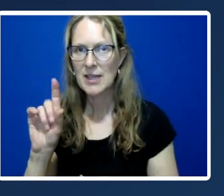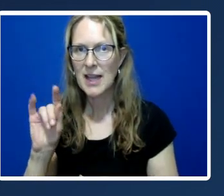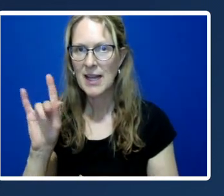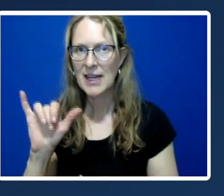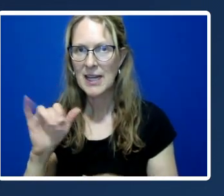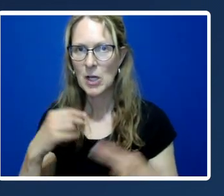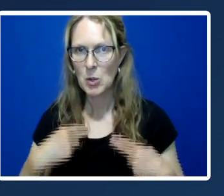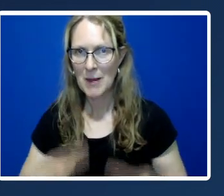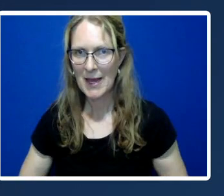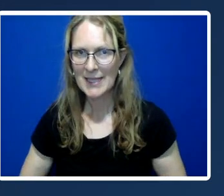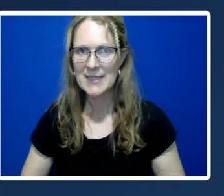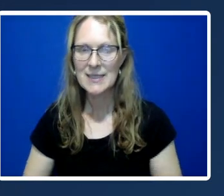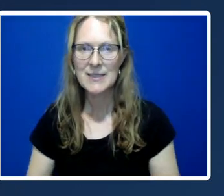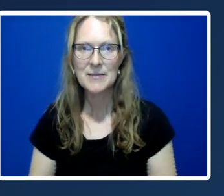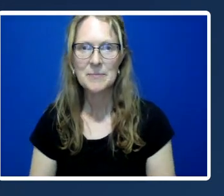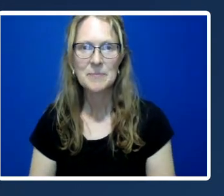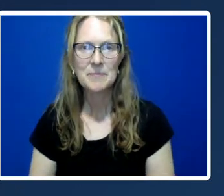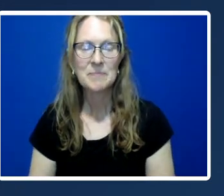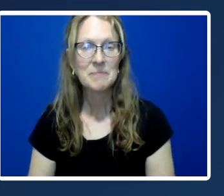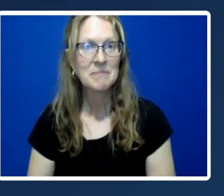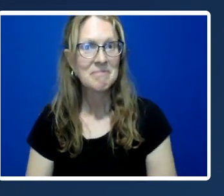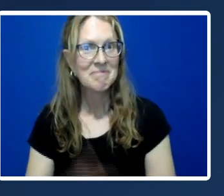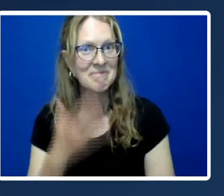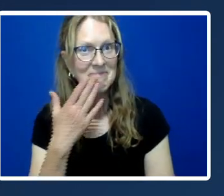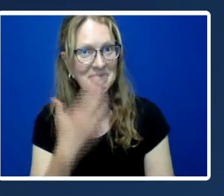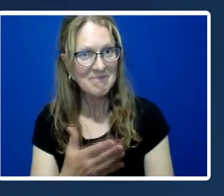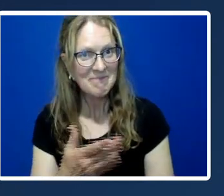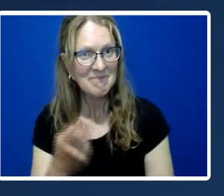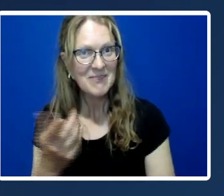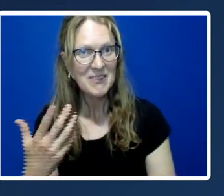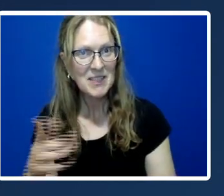Excellent. Thank you. And now that you've met the team this afternoon,